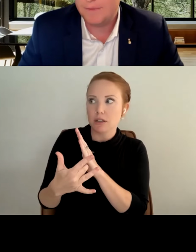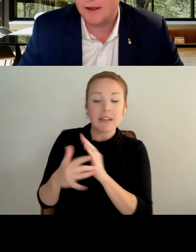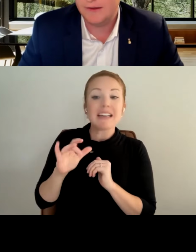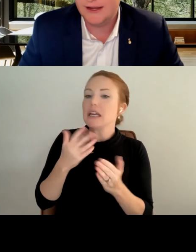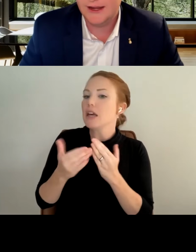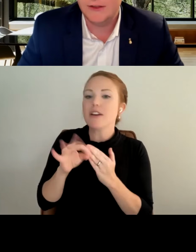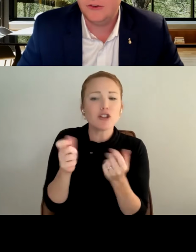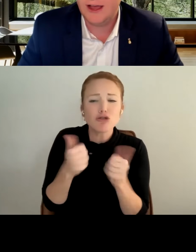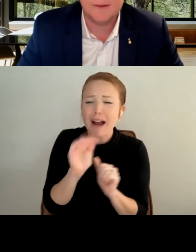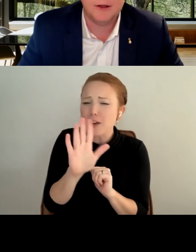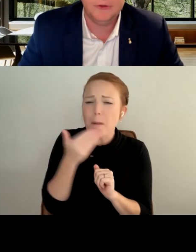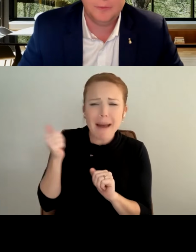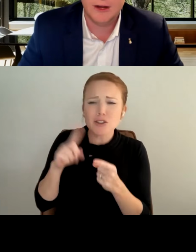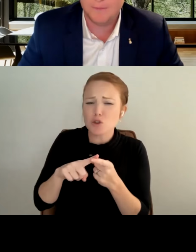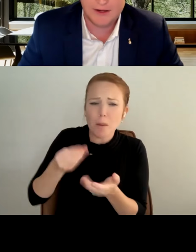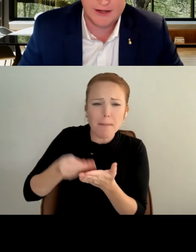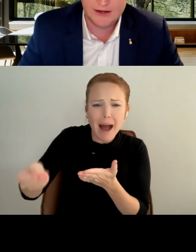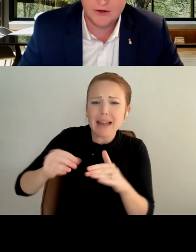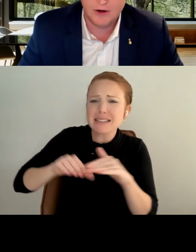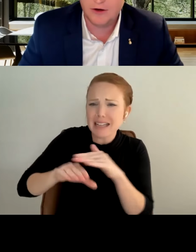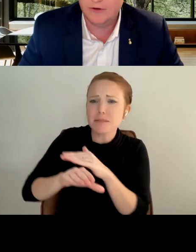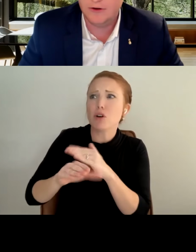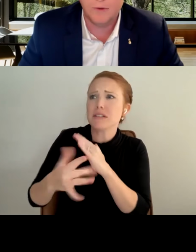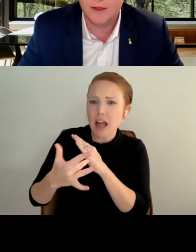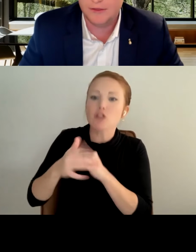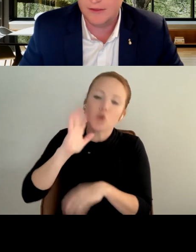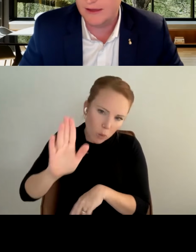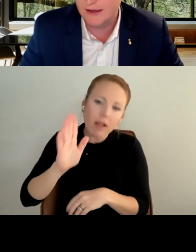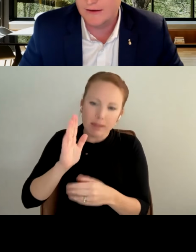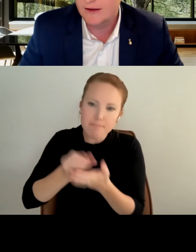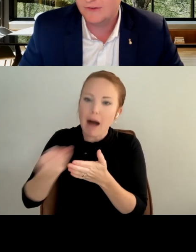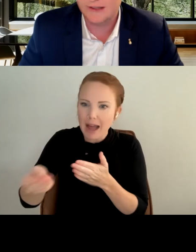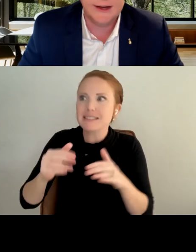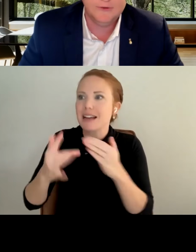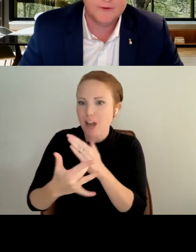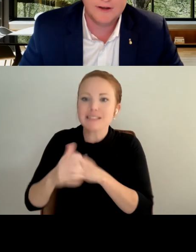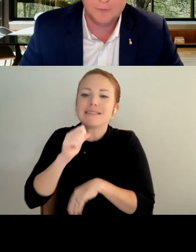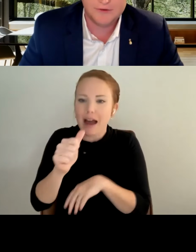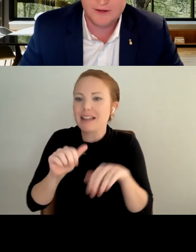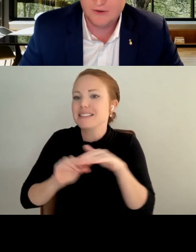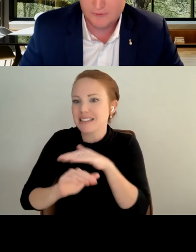I'm going to drop a link in the chat, I'm also putting up a QR code with the slides for today's presentation.